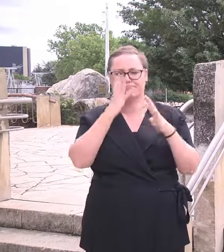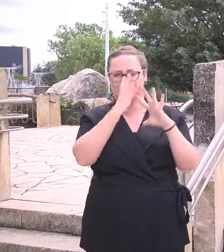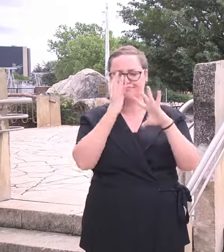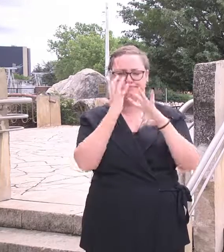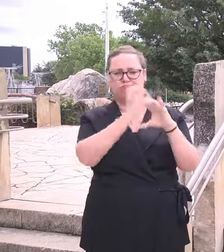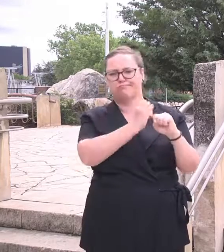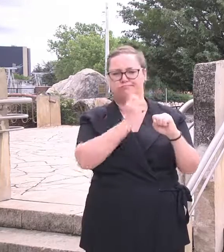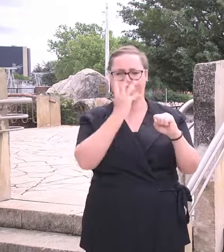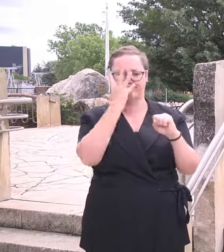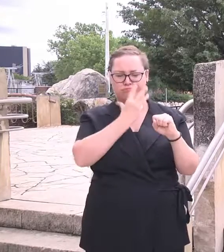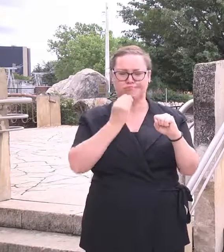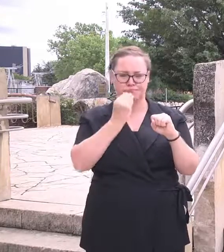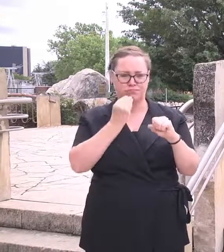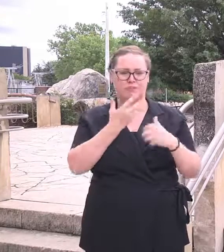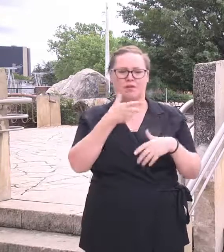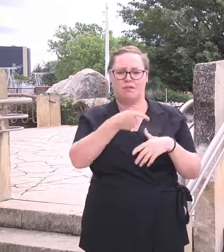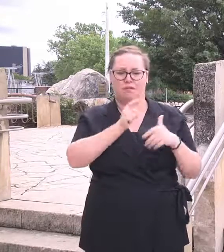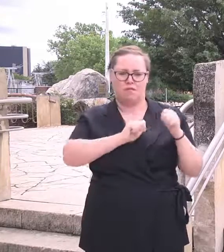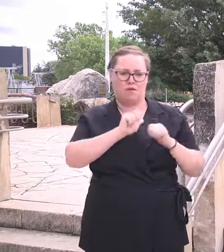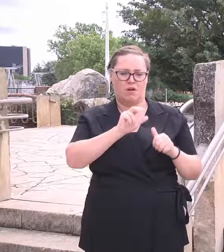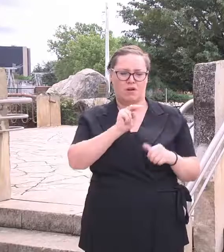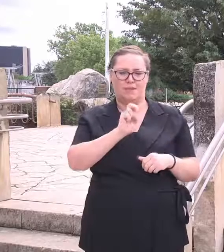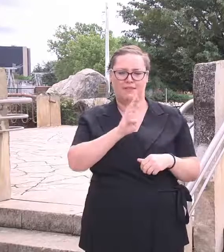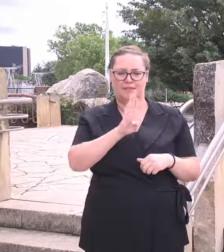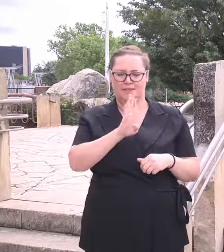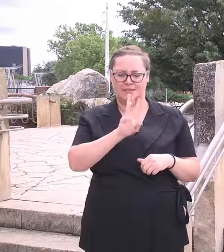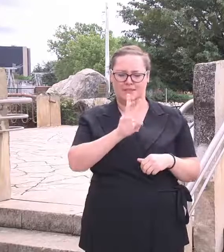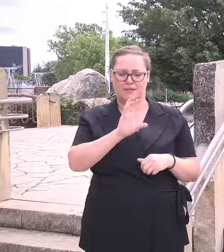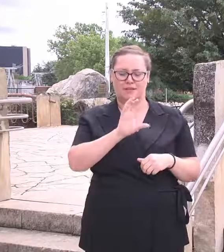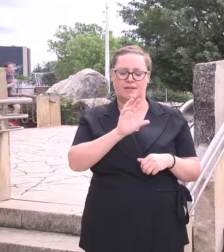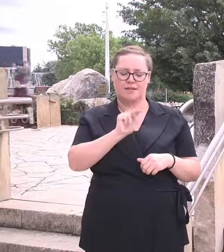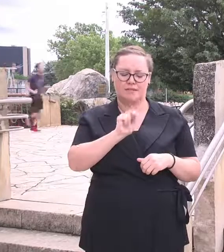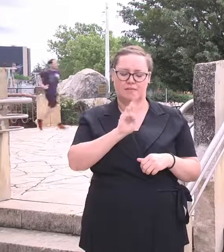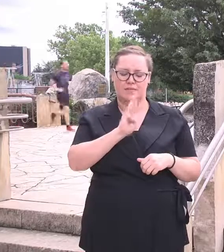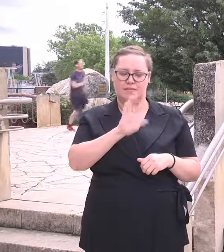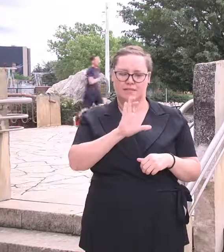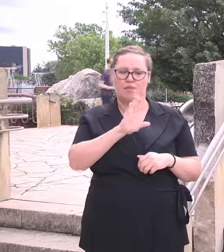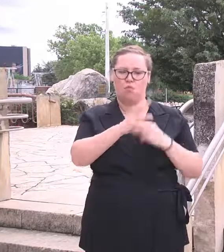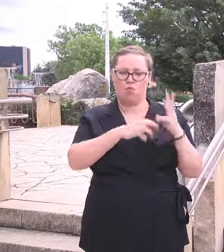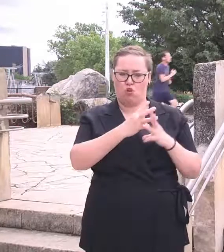NBC's World of Dance at the Sydney Opera House recently in Taiwan I just learned uh and they